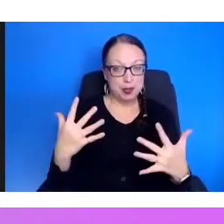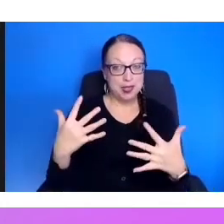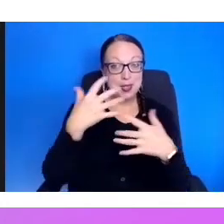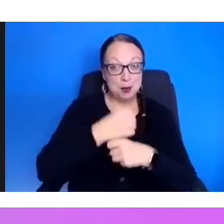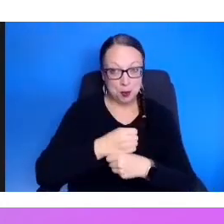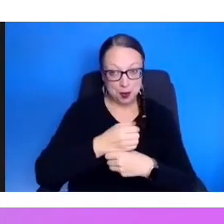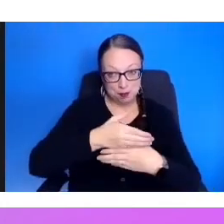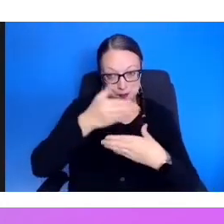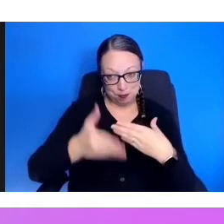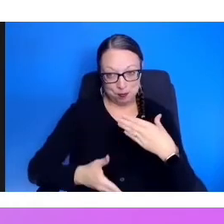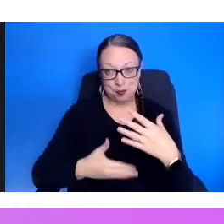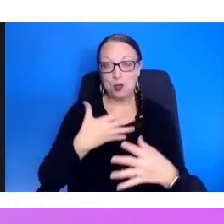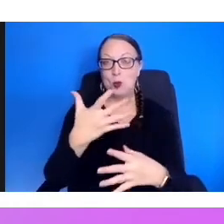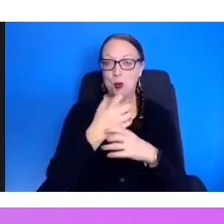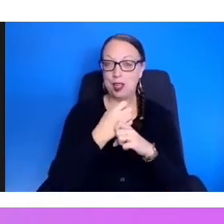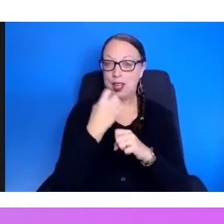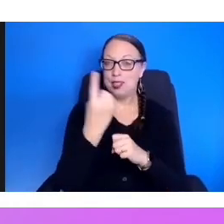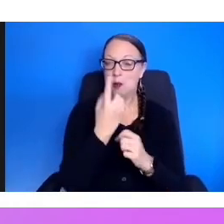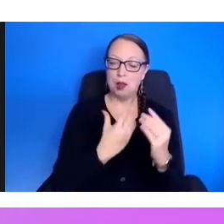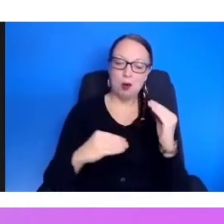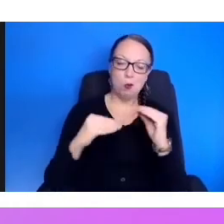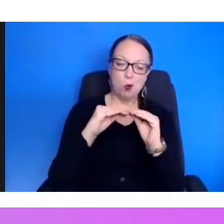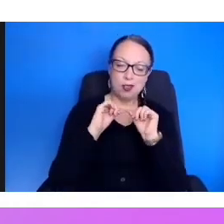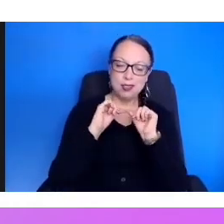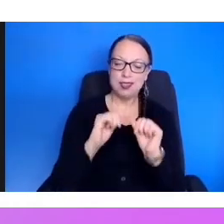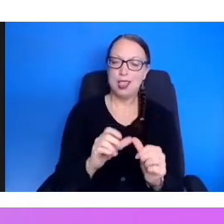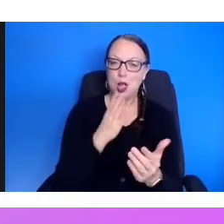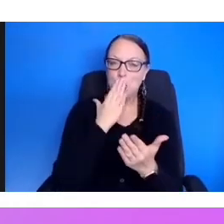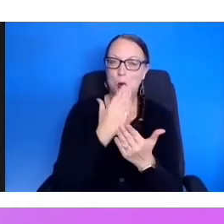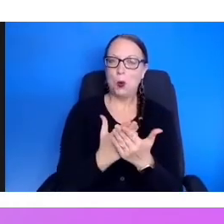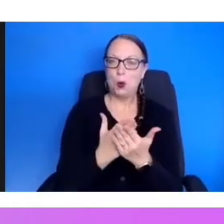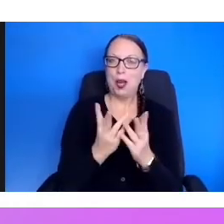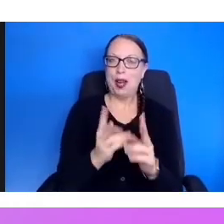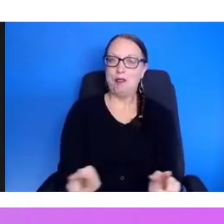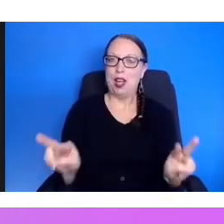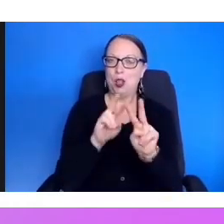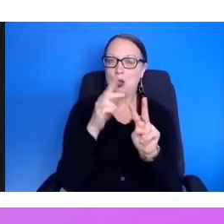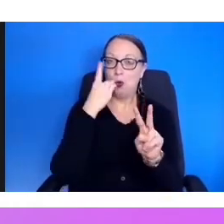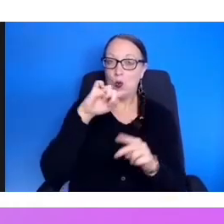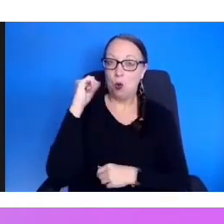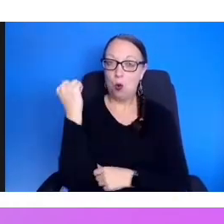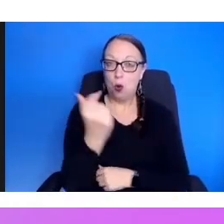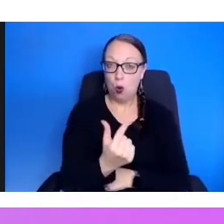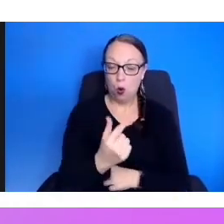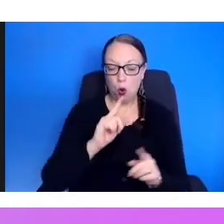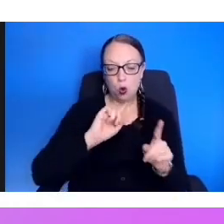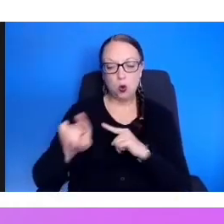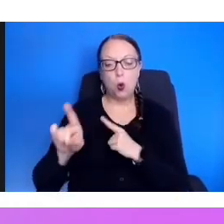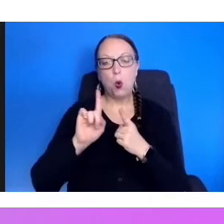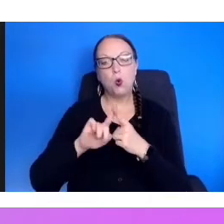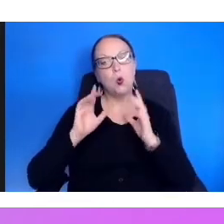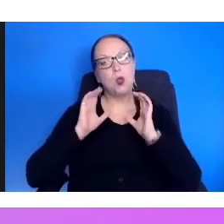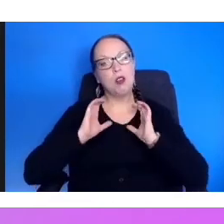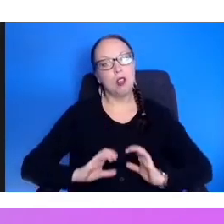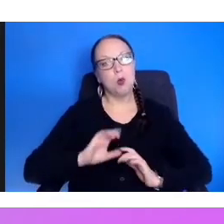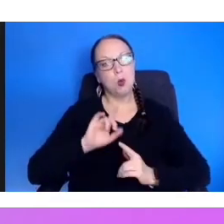that is just more consistently good and valuable to all go to the customers with specific access needs or your employees